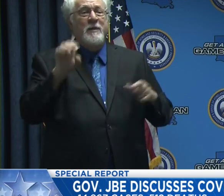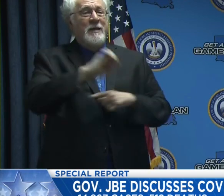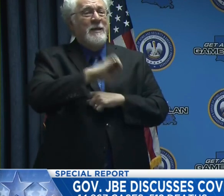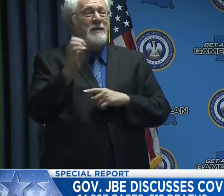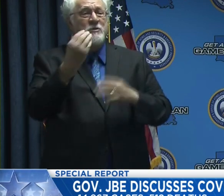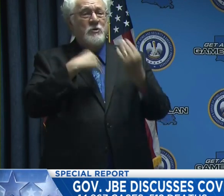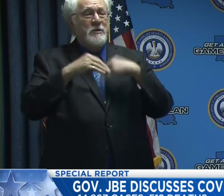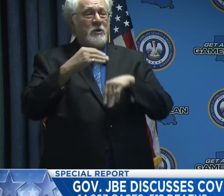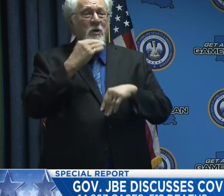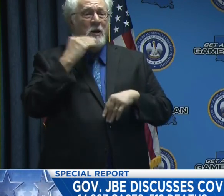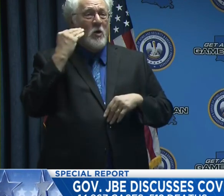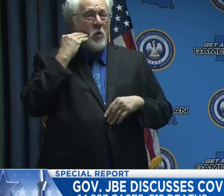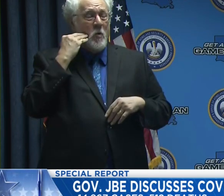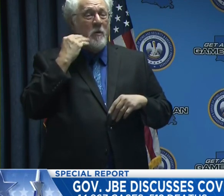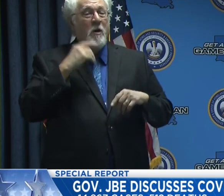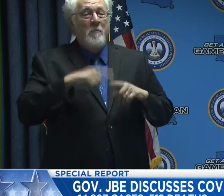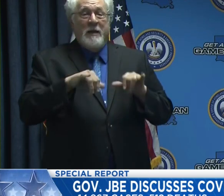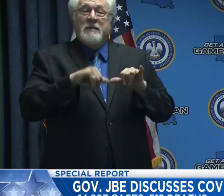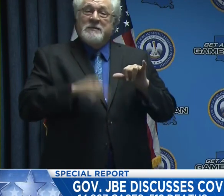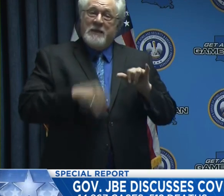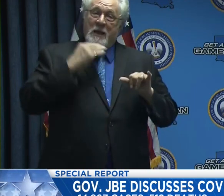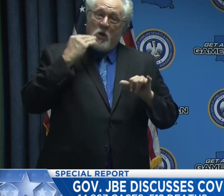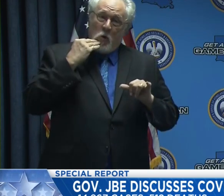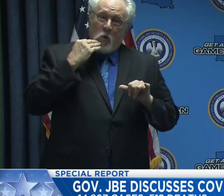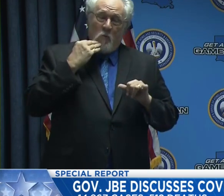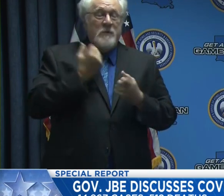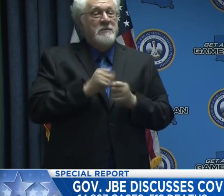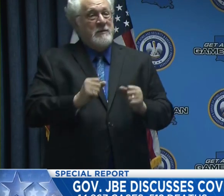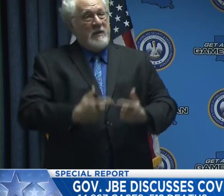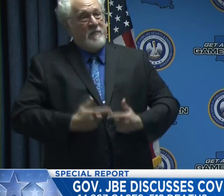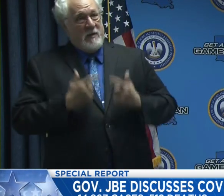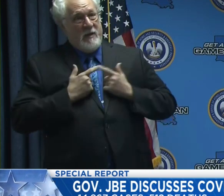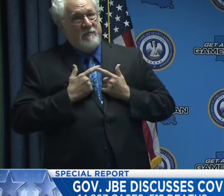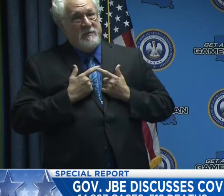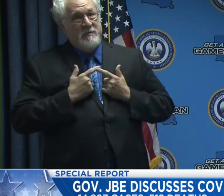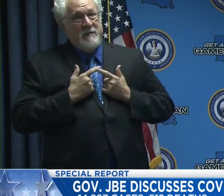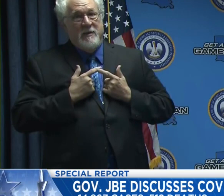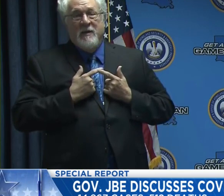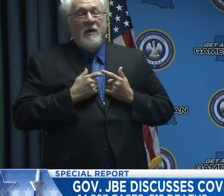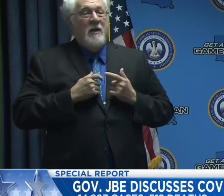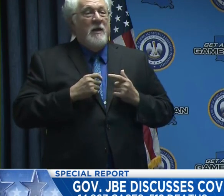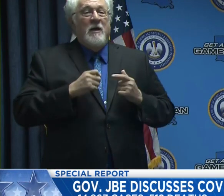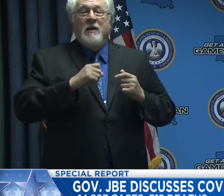WE CAN STILL FIND WAYS TO WORSE AND I WILL DO THAT AS WELL. YOU CAN STILL HAVE THAT BIG ICER